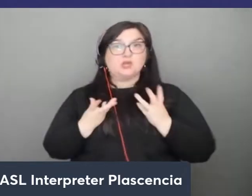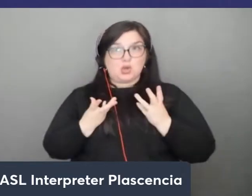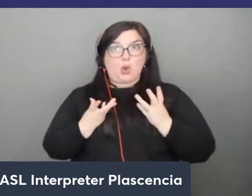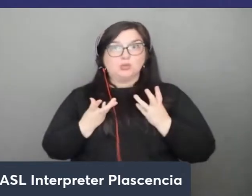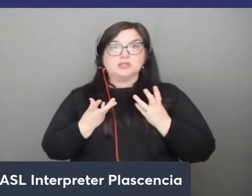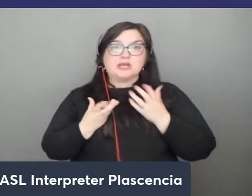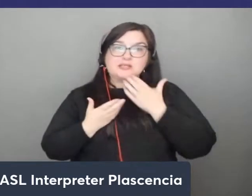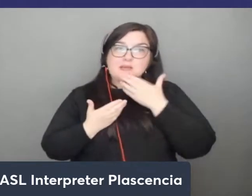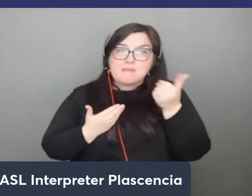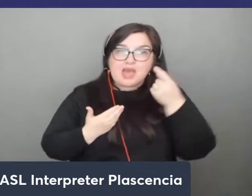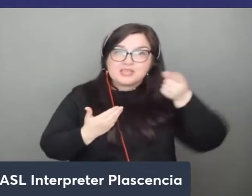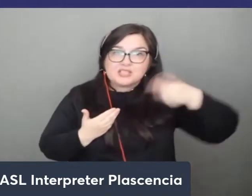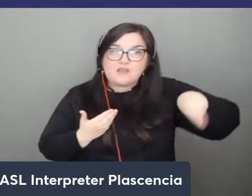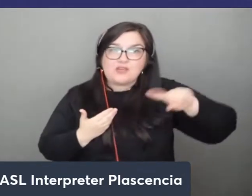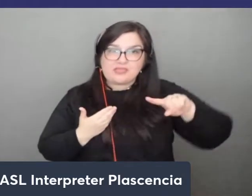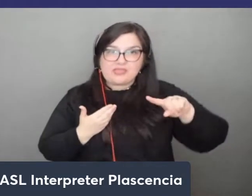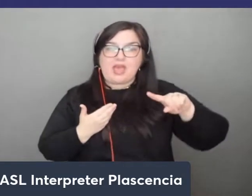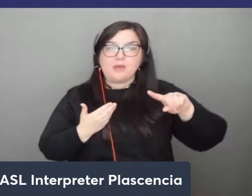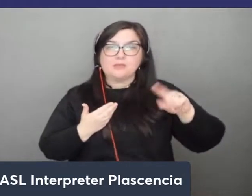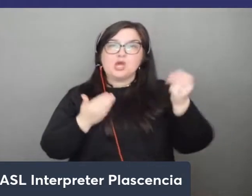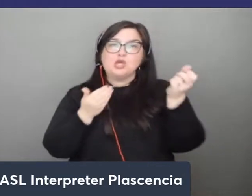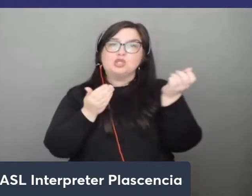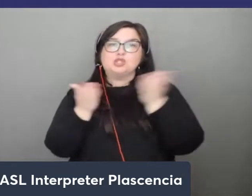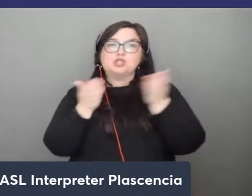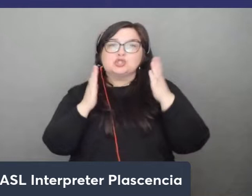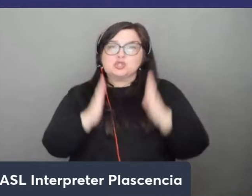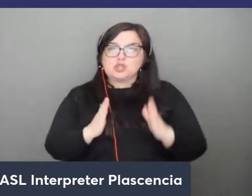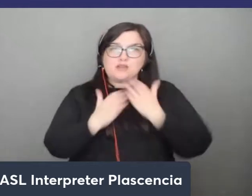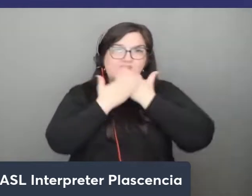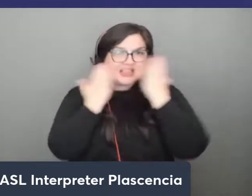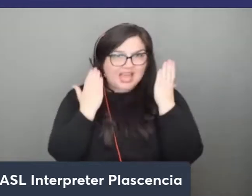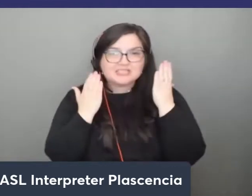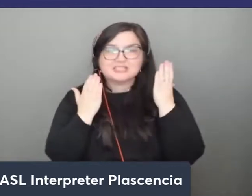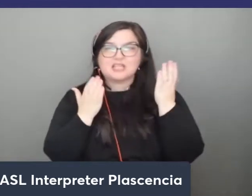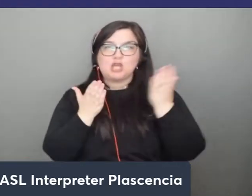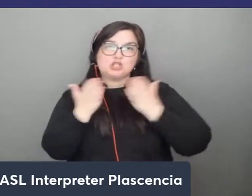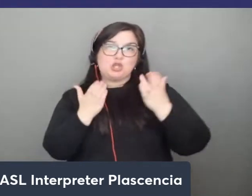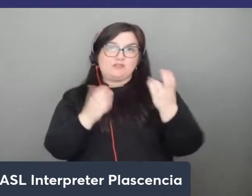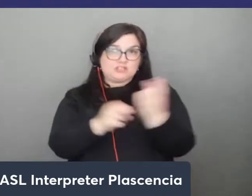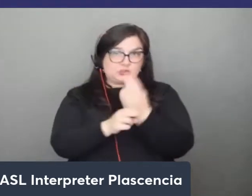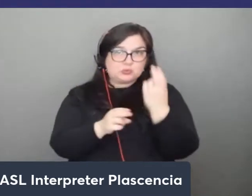And we've made this serverless. So the services that we're using behind, you do not,